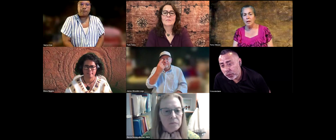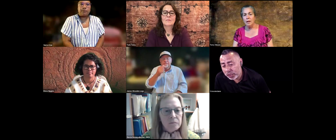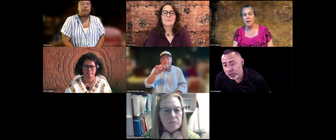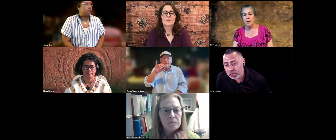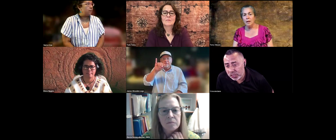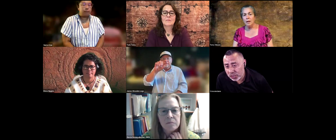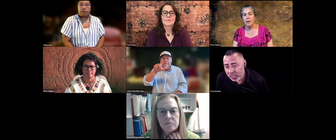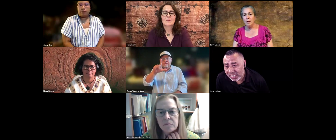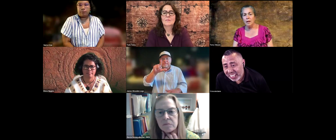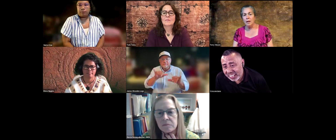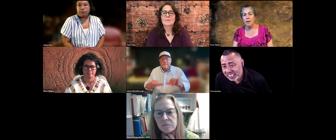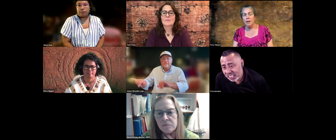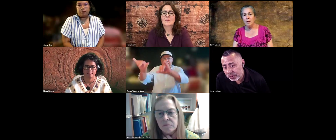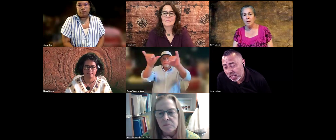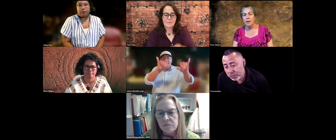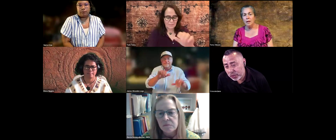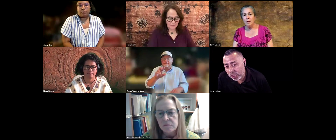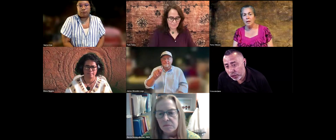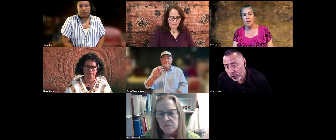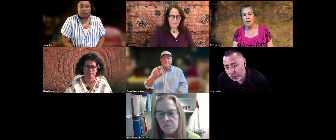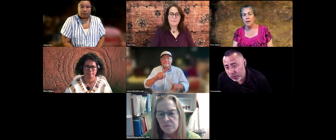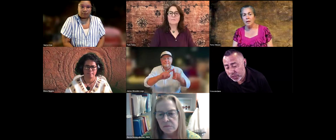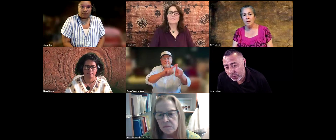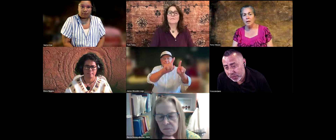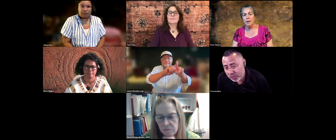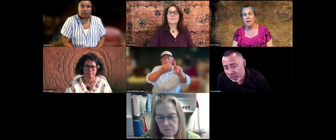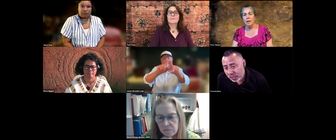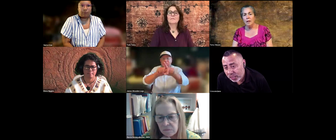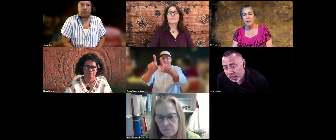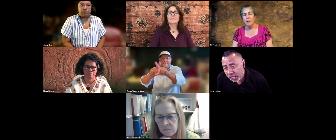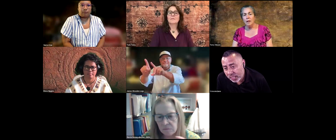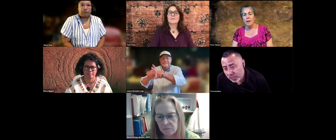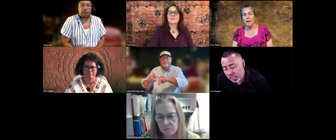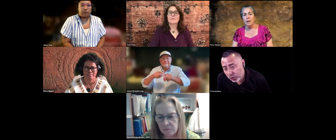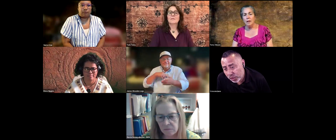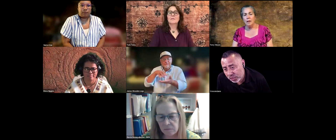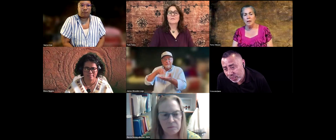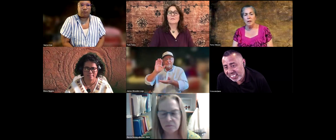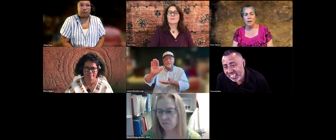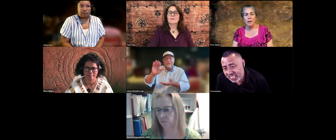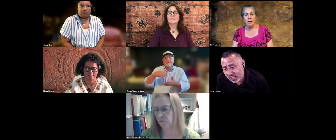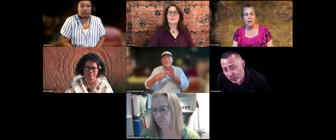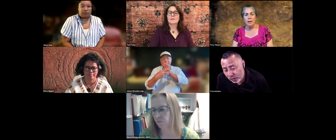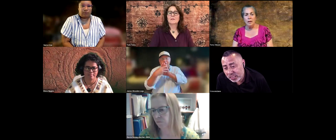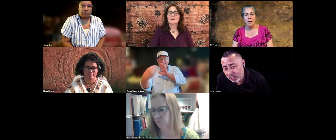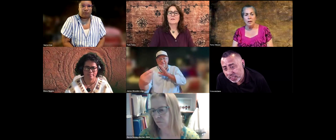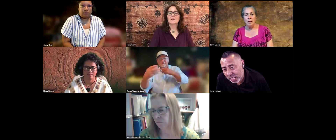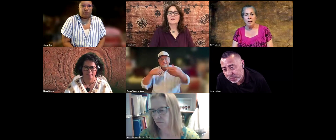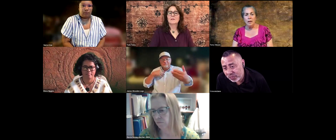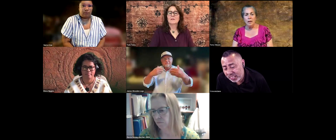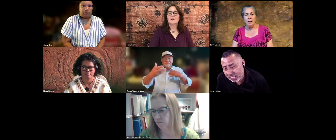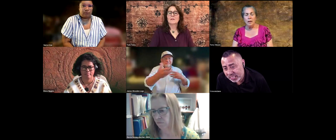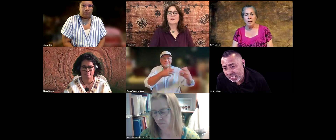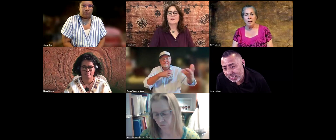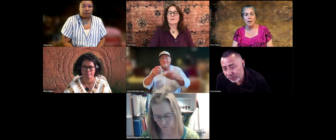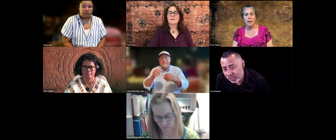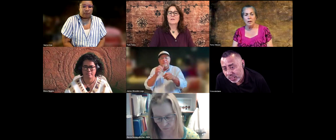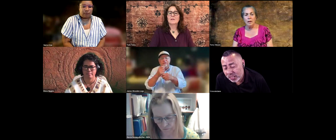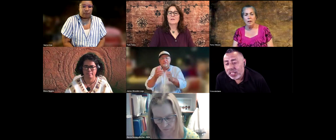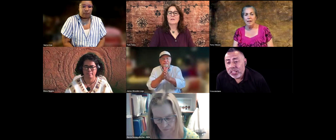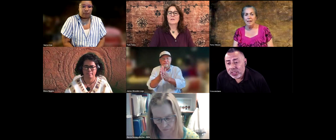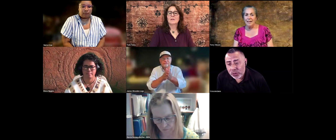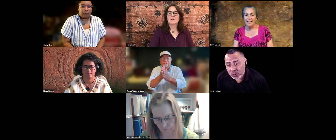I go there and teach. And at the same time, I try to learn from those areas. To answer the other question, yes, there are different types of Indian sign language.